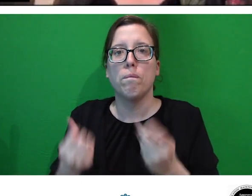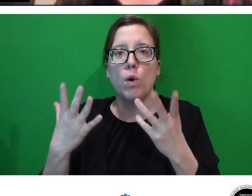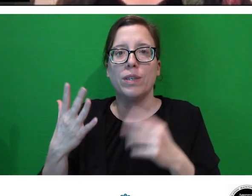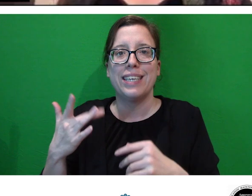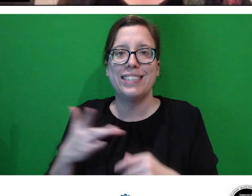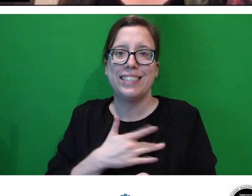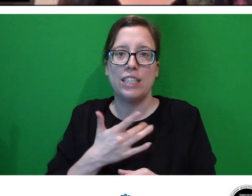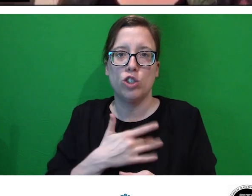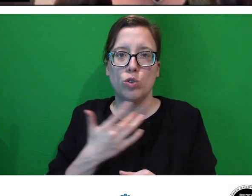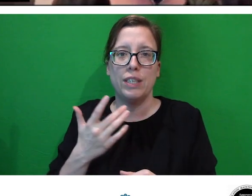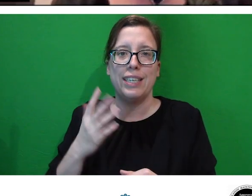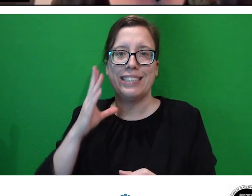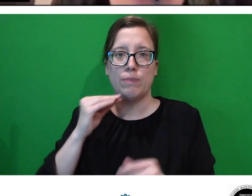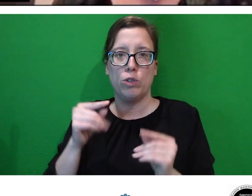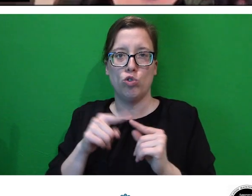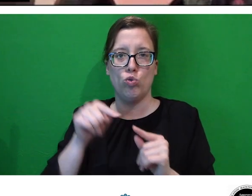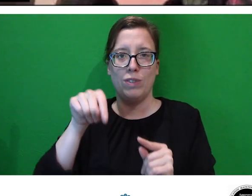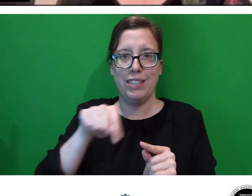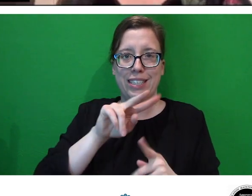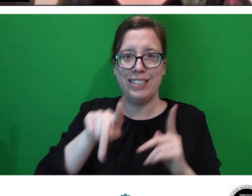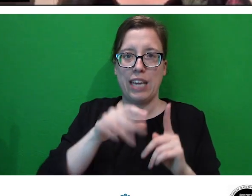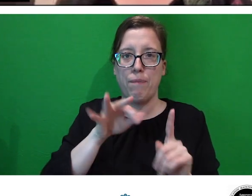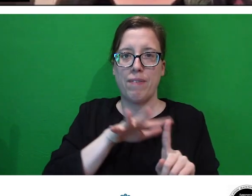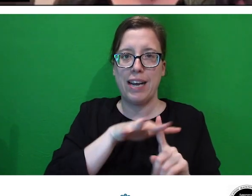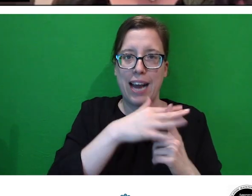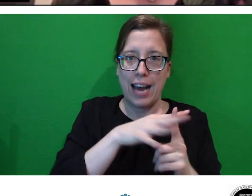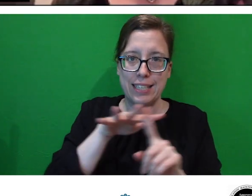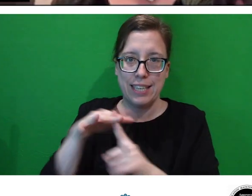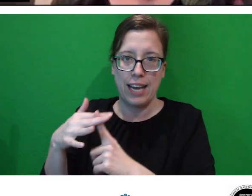You add in movement. You add in touch.